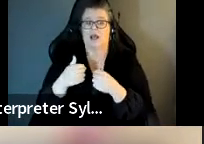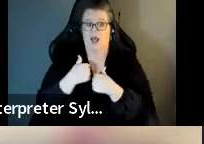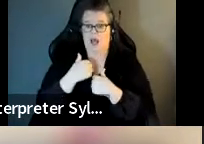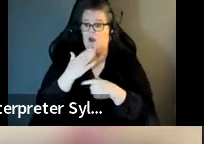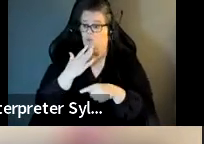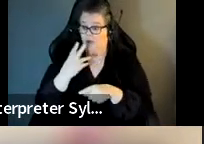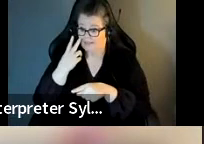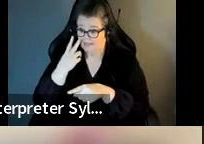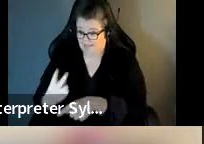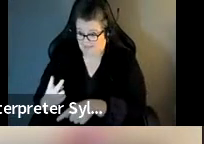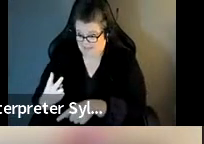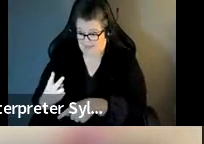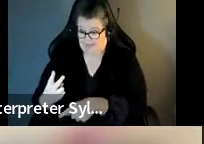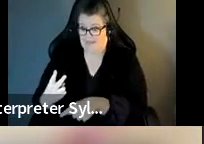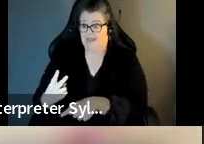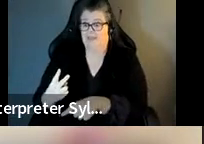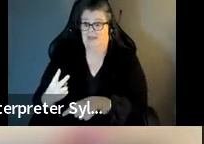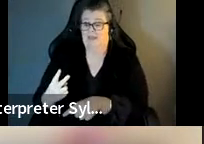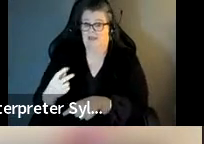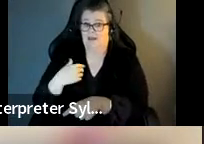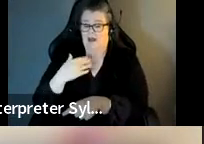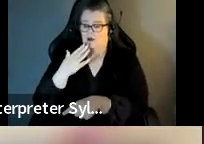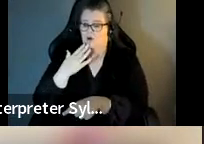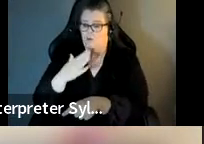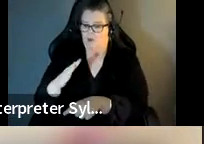I'll announce when you should unmute.